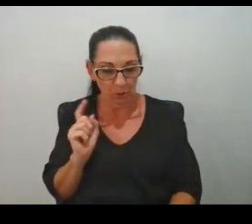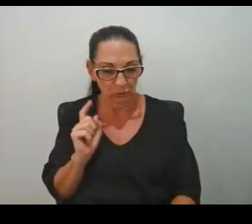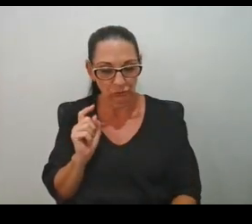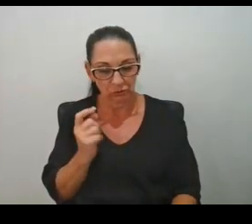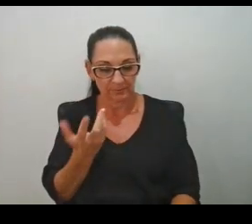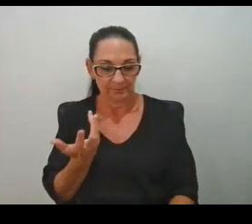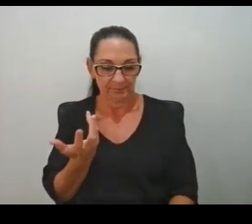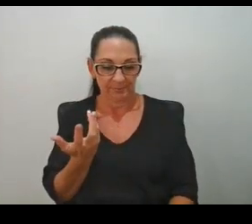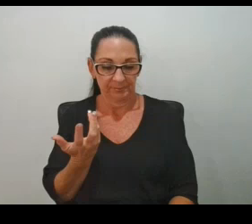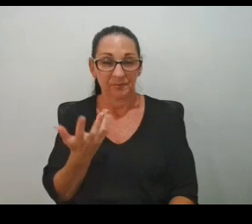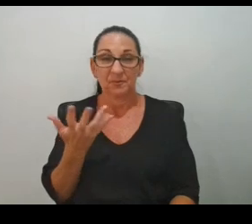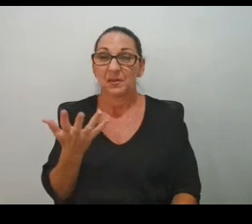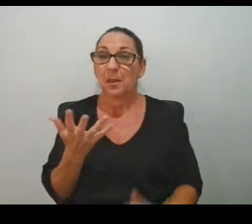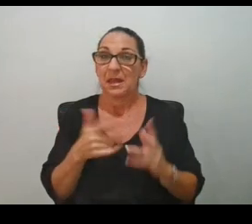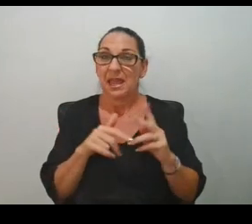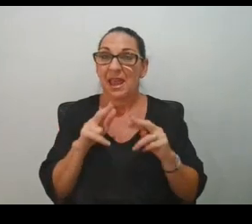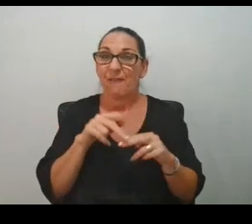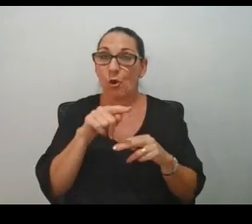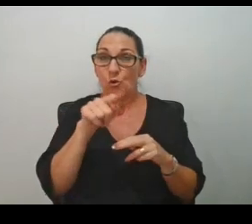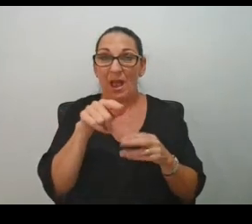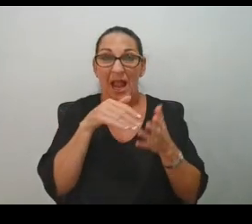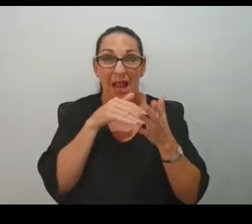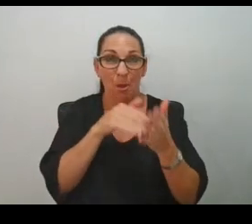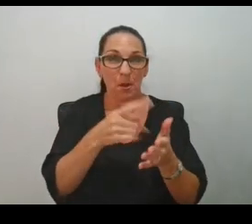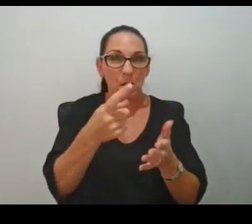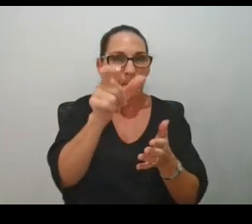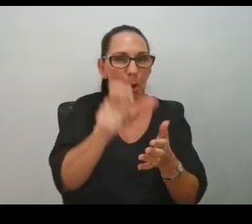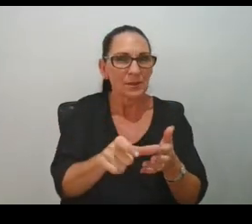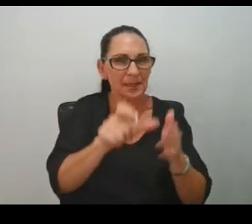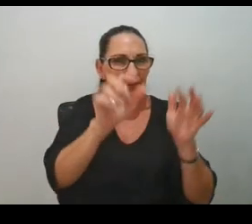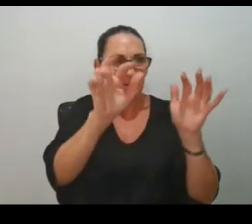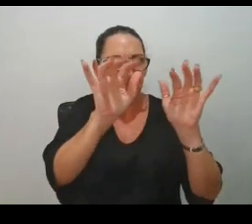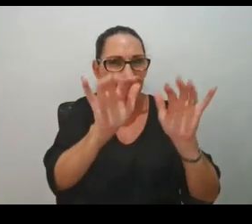to fill in the form you'd really want to make sure that we detail all of the special circumstances